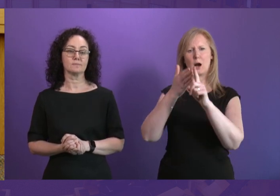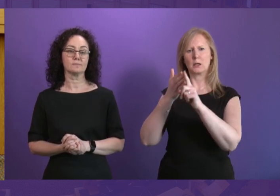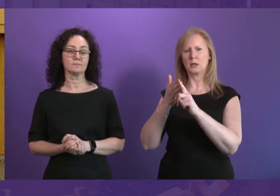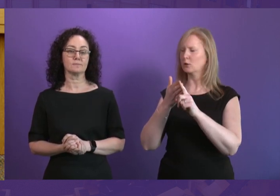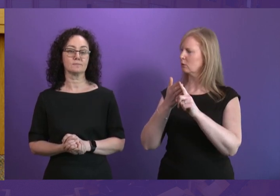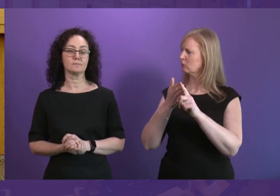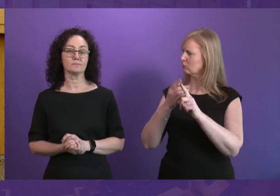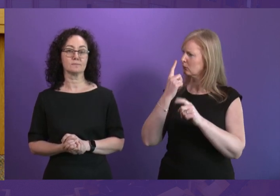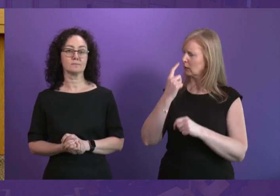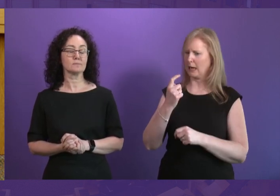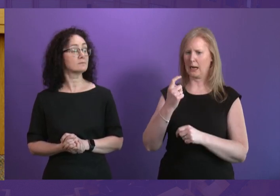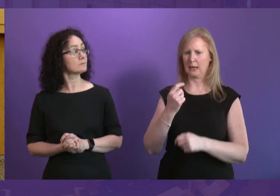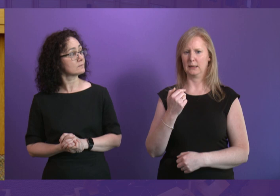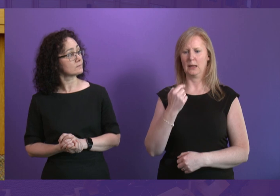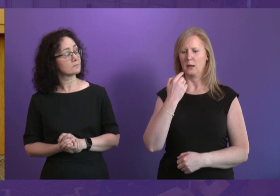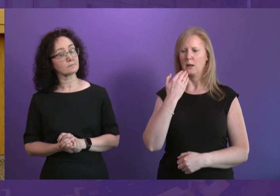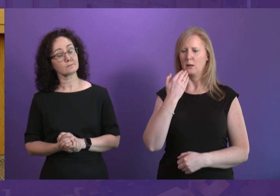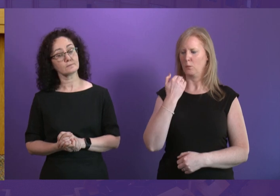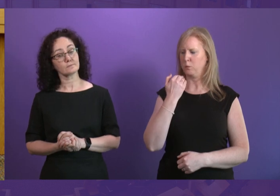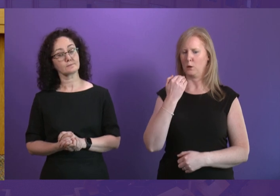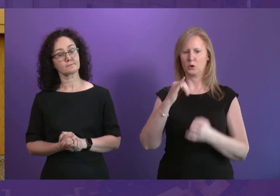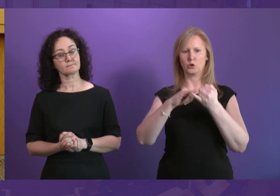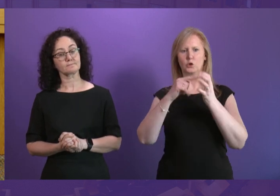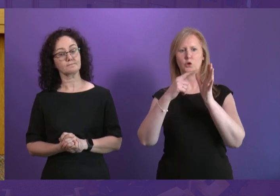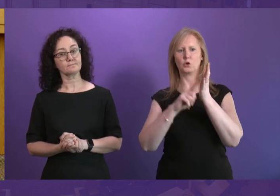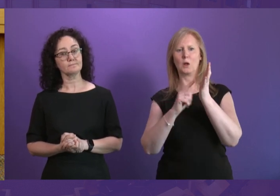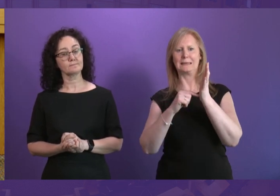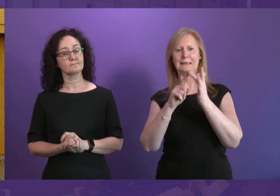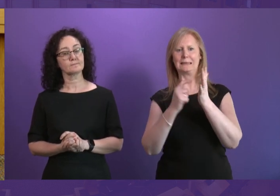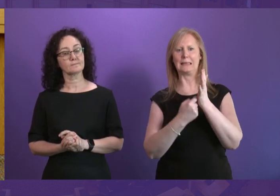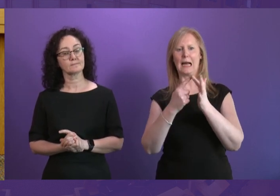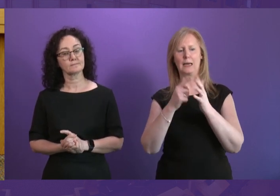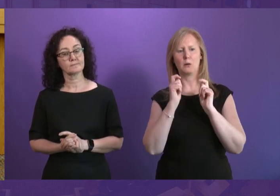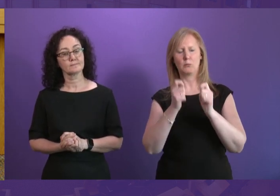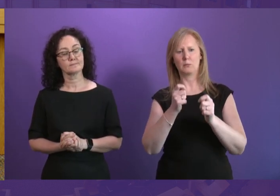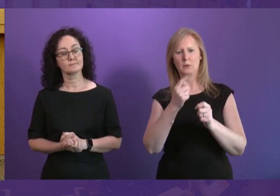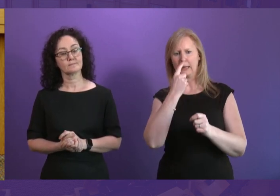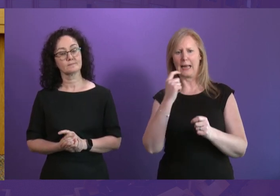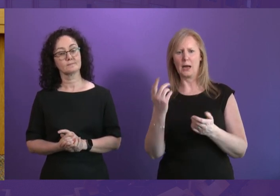the latest version of the saltire prize is actually winnable and is not simply an exercise in window dressing?